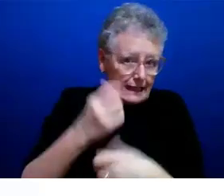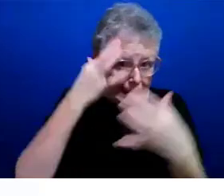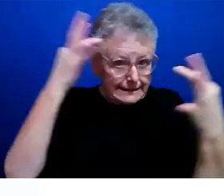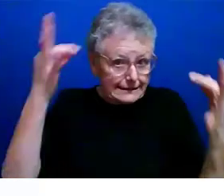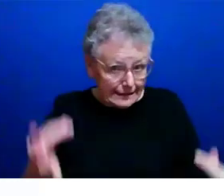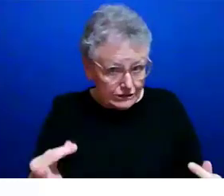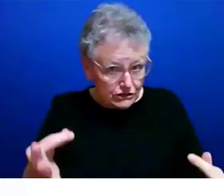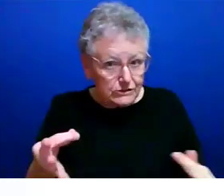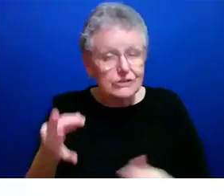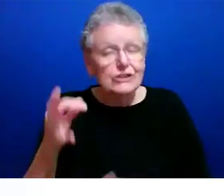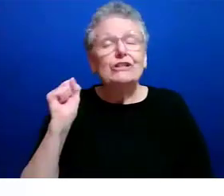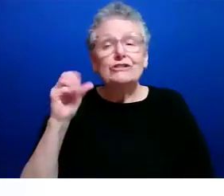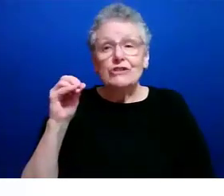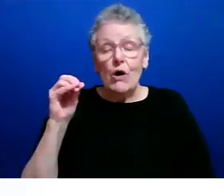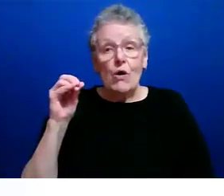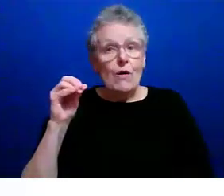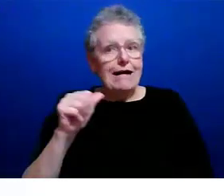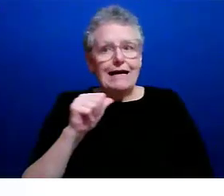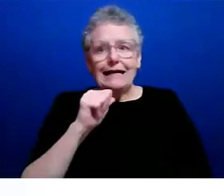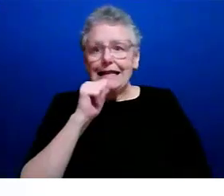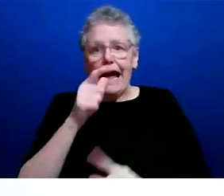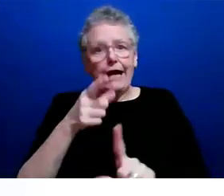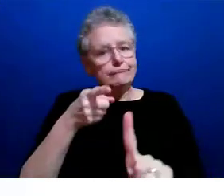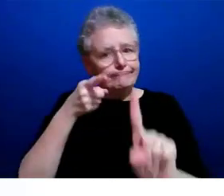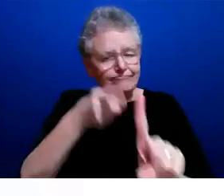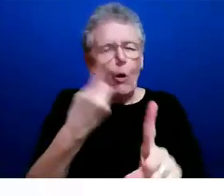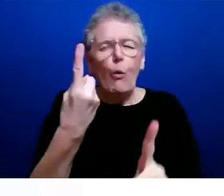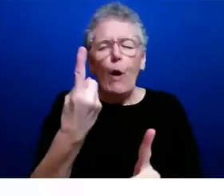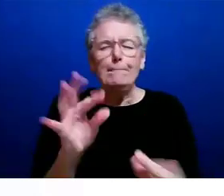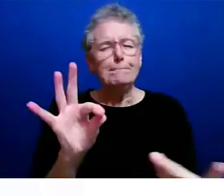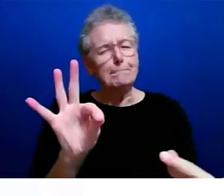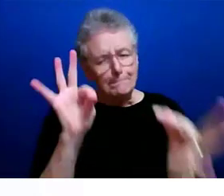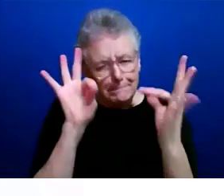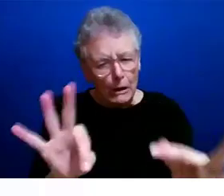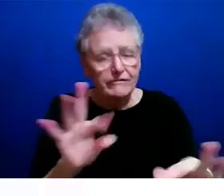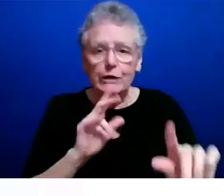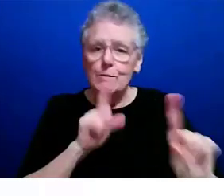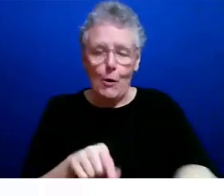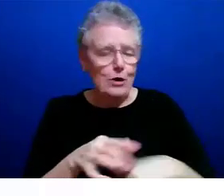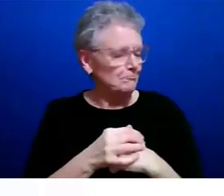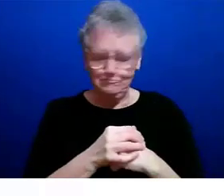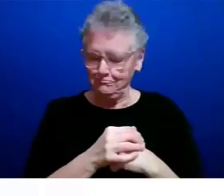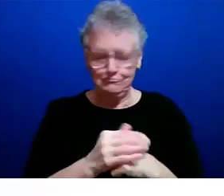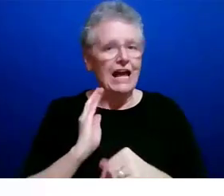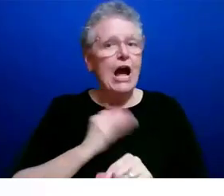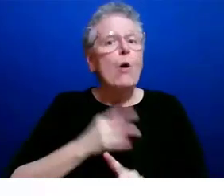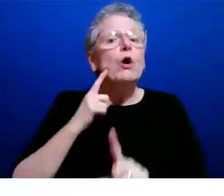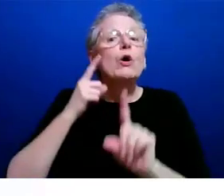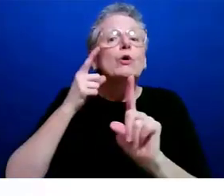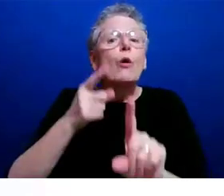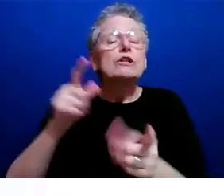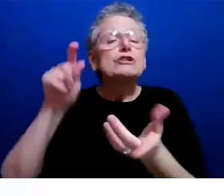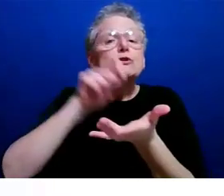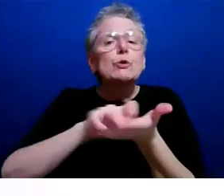So rather than aiming for one perfect report, our goal is to write reports that effectively meet